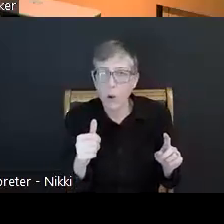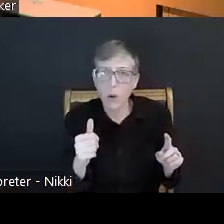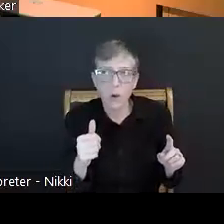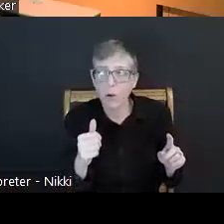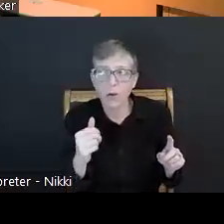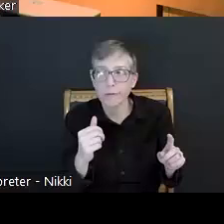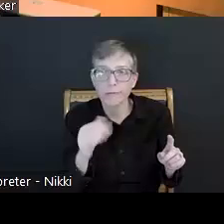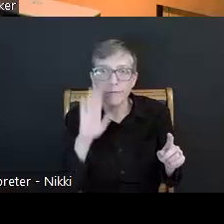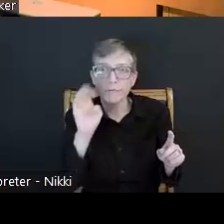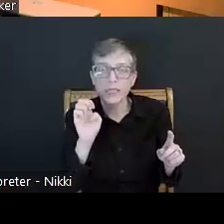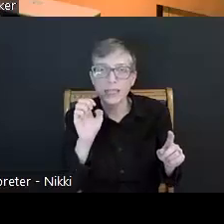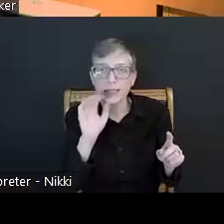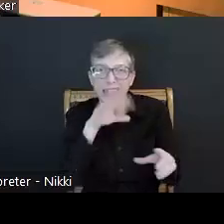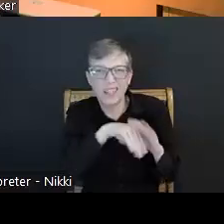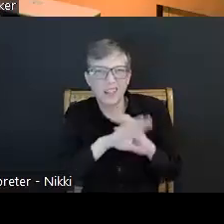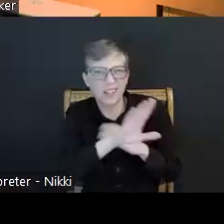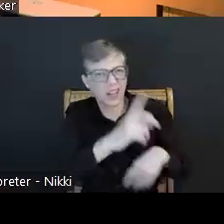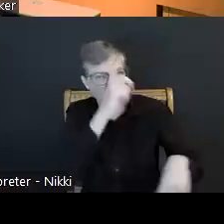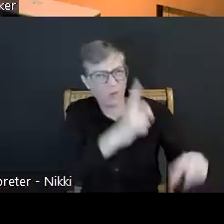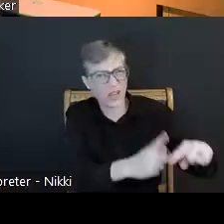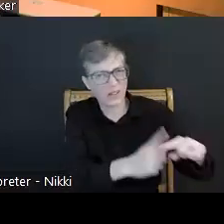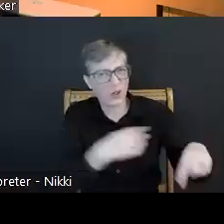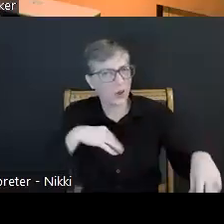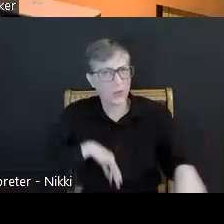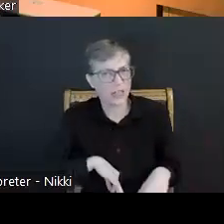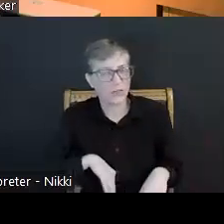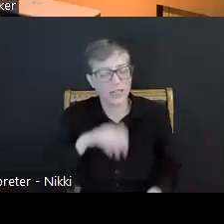of stories from patients about the ways that technology is changing so much faster than